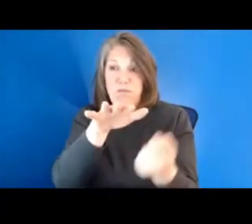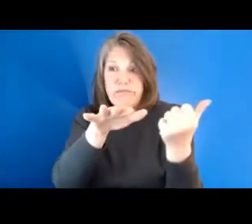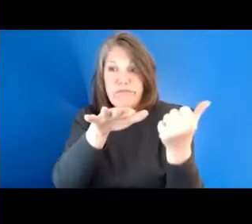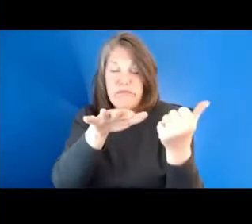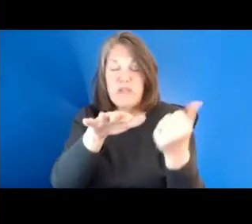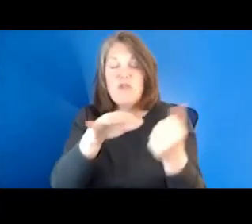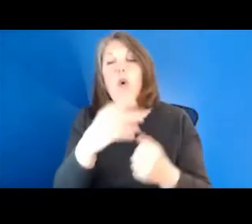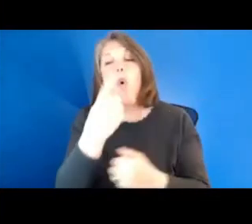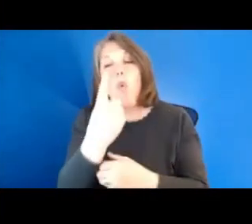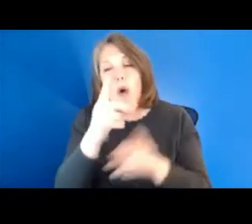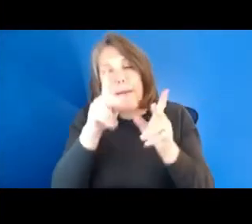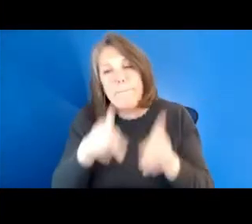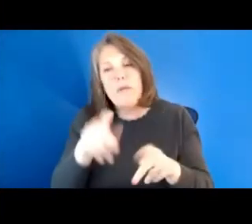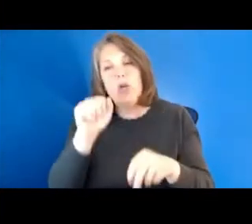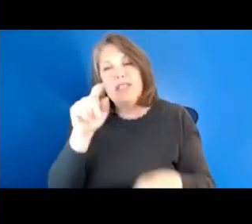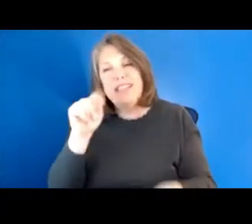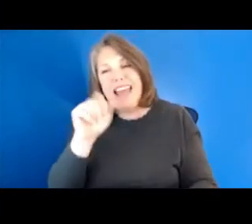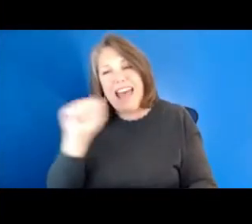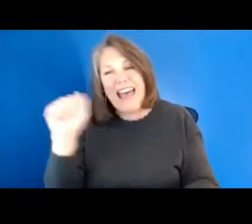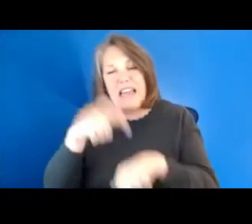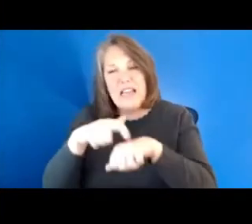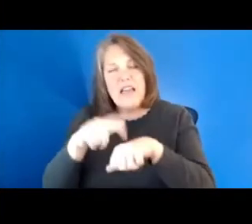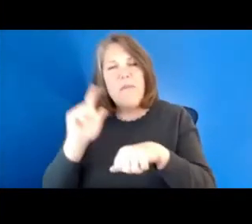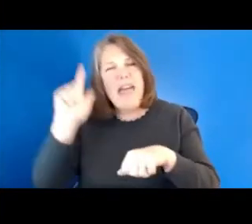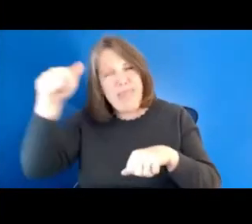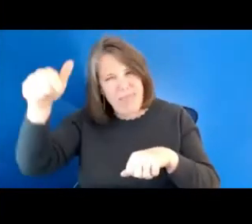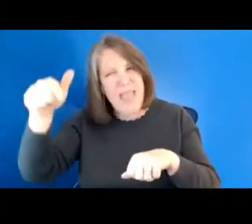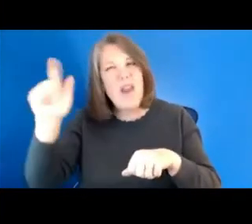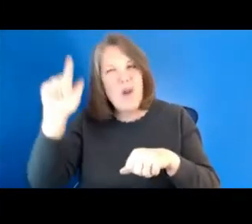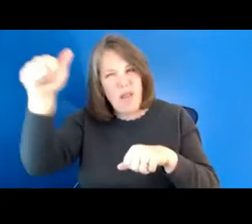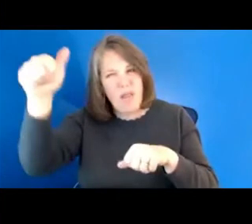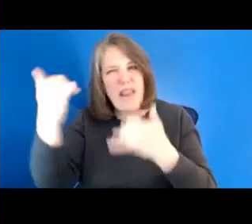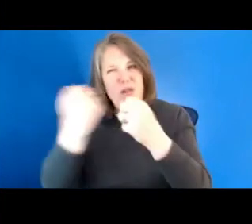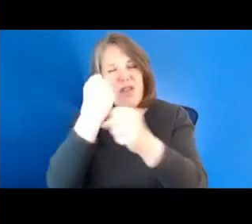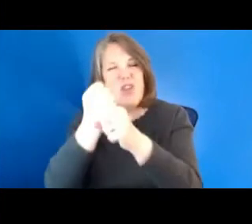17:17:01 time. Later on in the year we will have collaboration, but for this conference